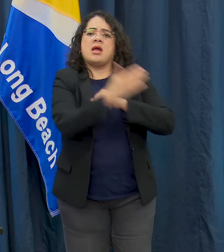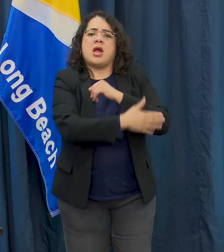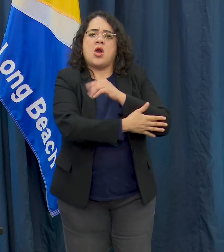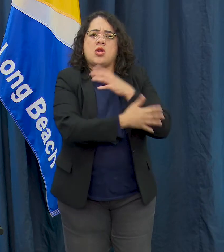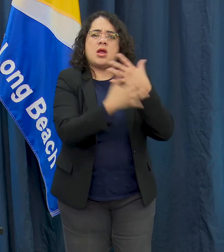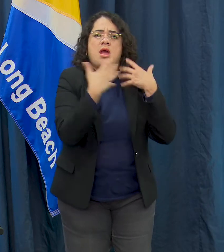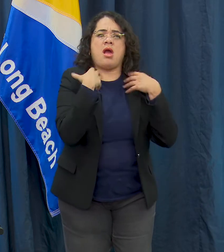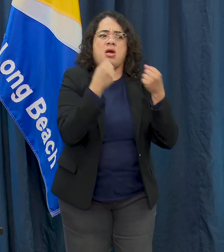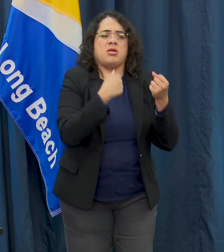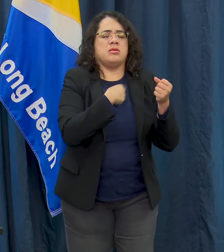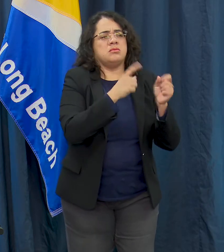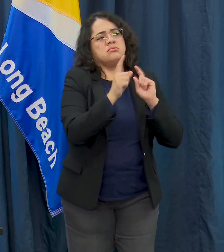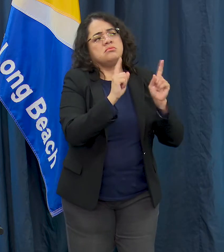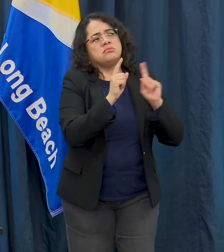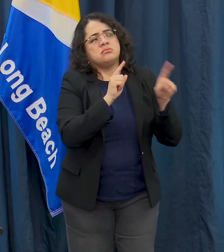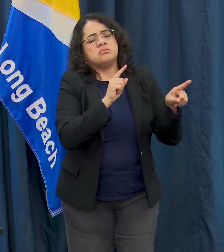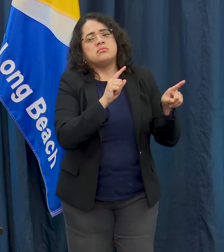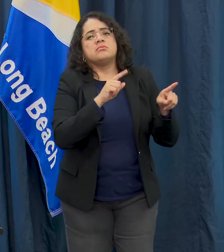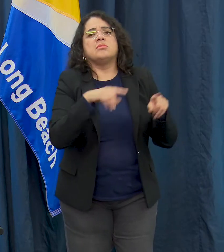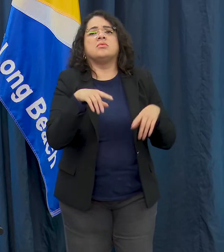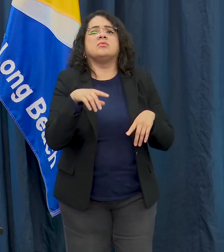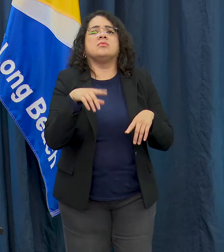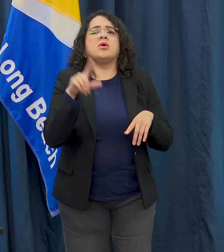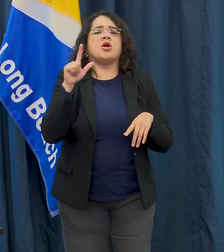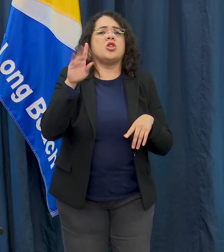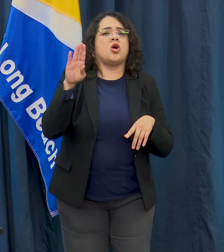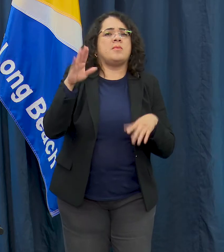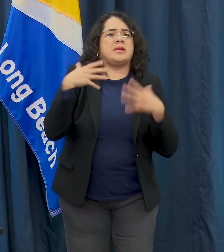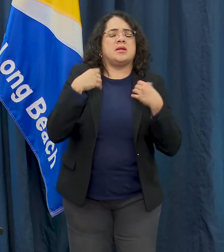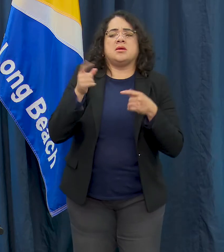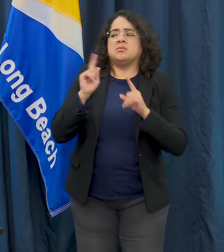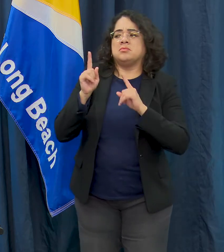the conversations that I have had or at Long Beach Health that there's gonna be